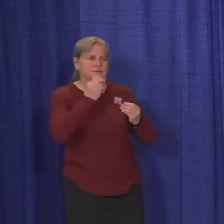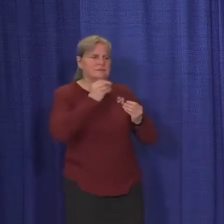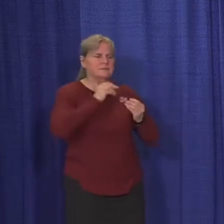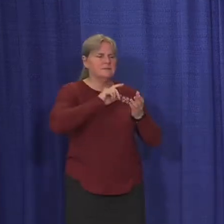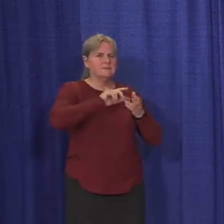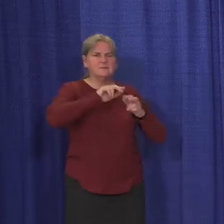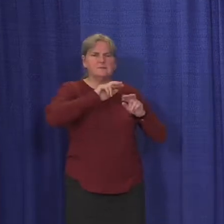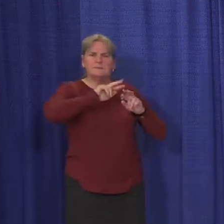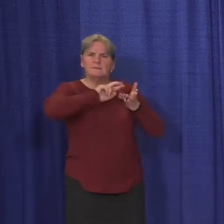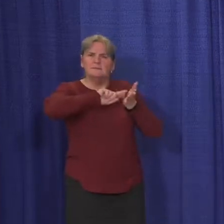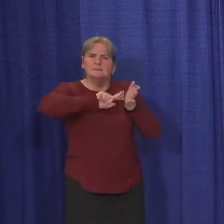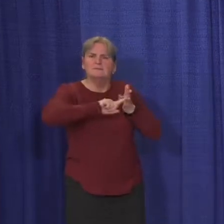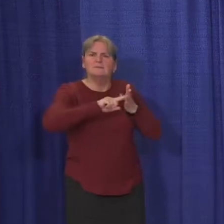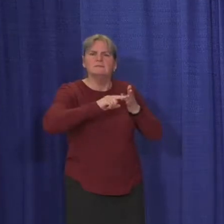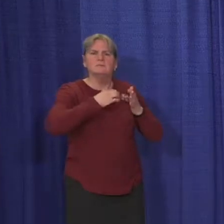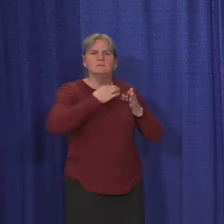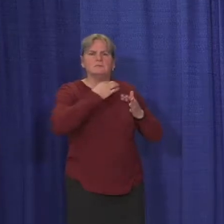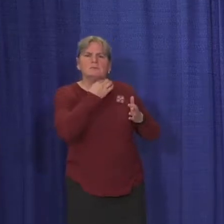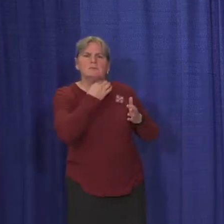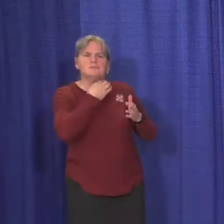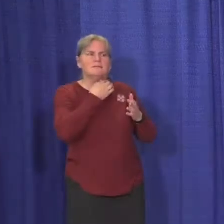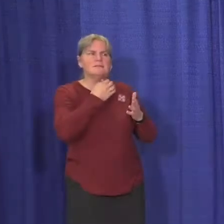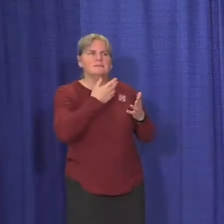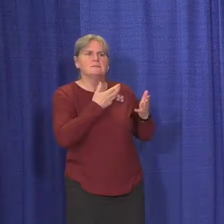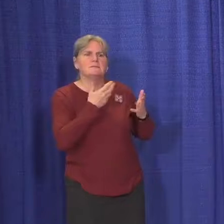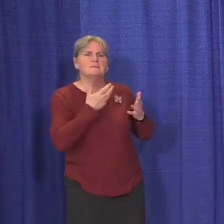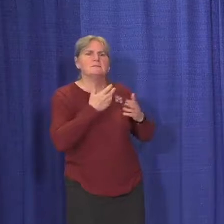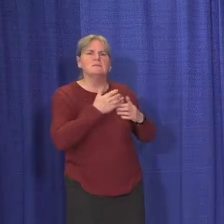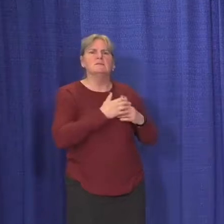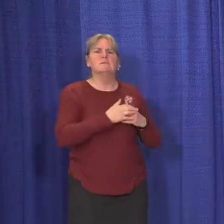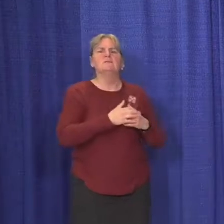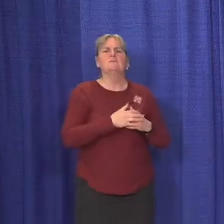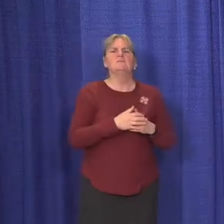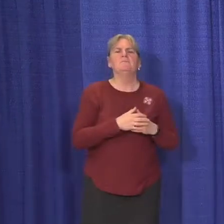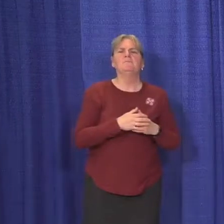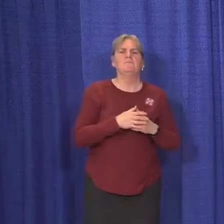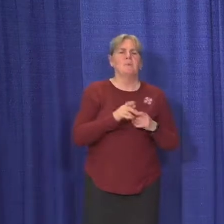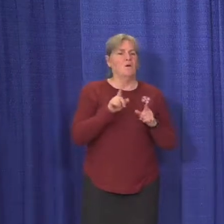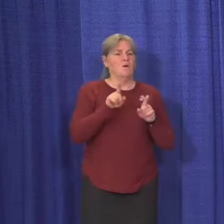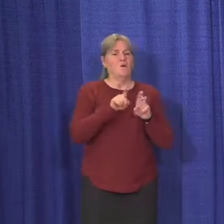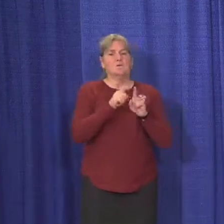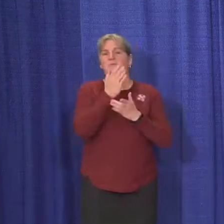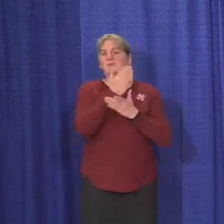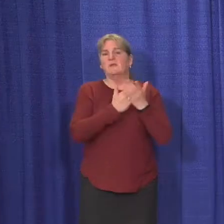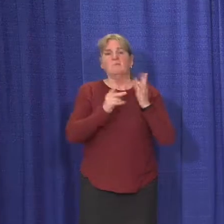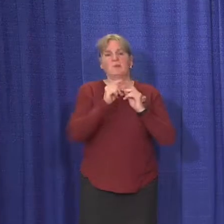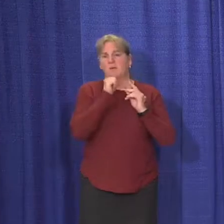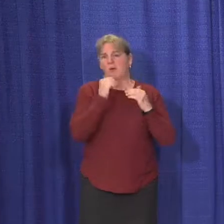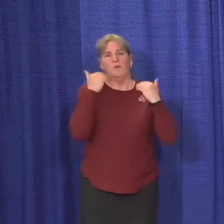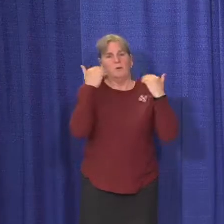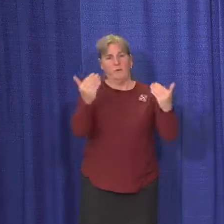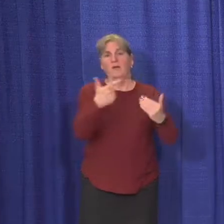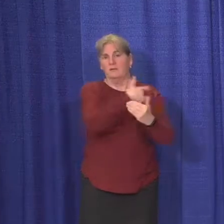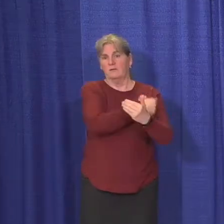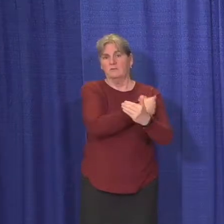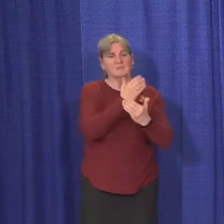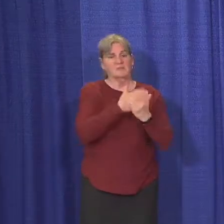time and more information or for other questions, we know there are ones that will never come